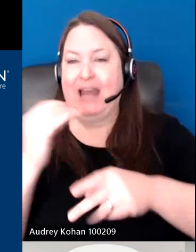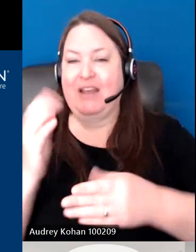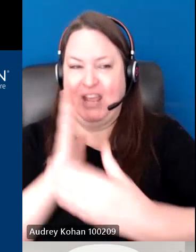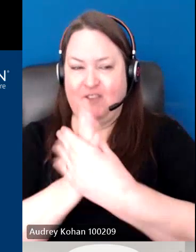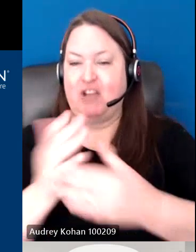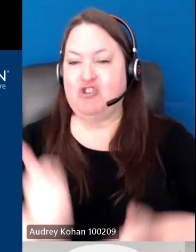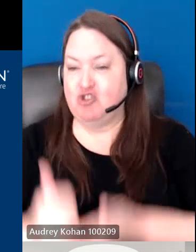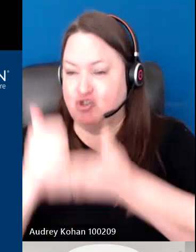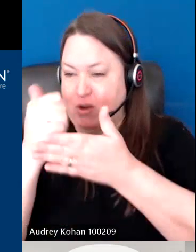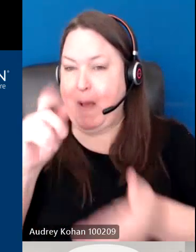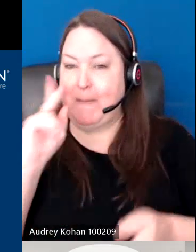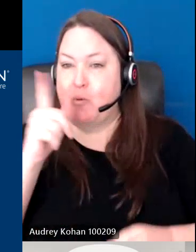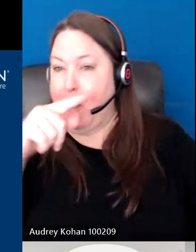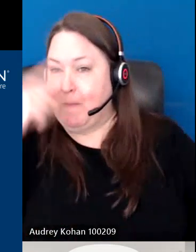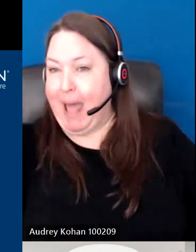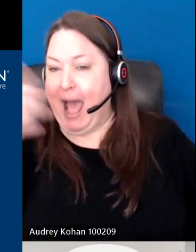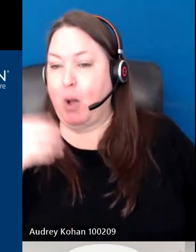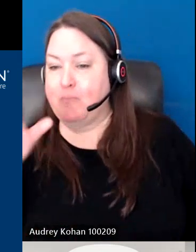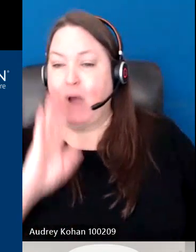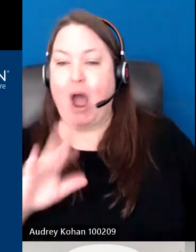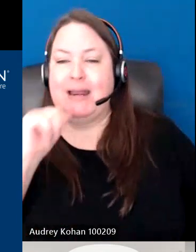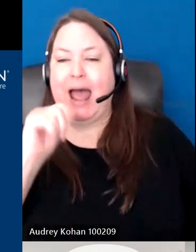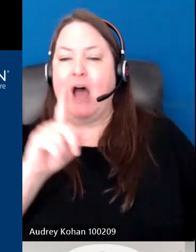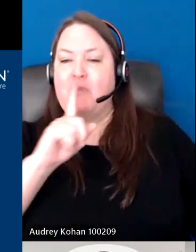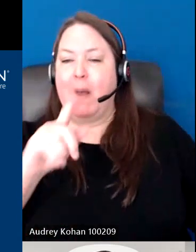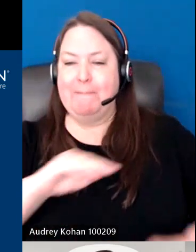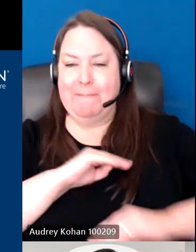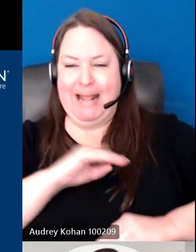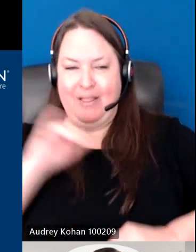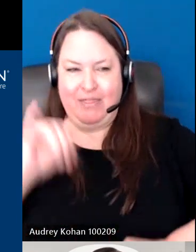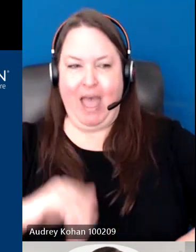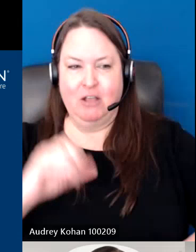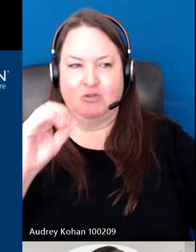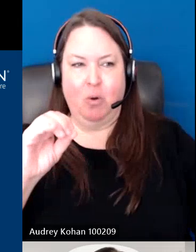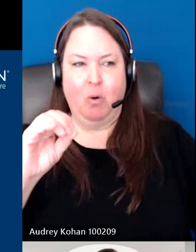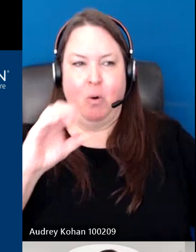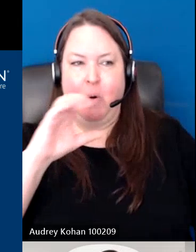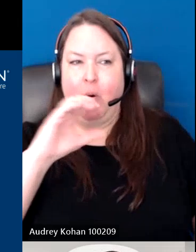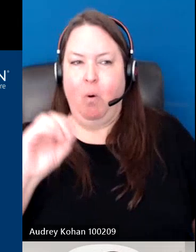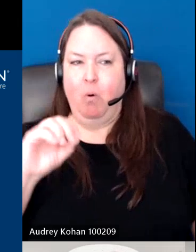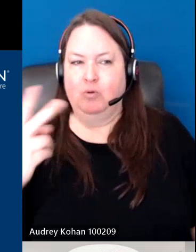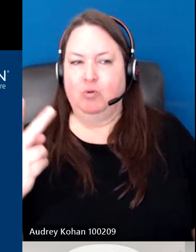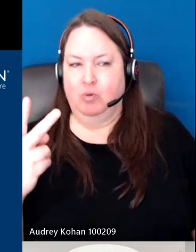who are black and brown did not necessarily meet that because the O2 sat machines with their AI